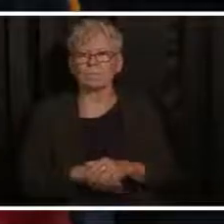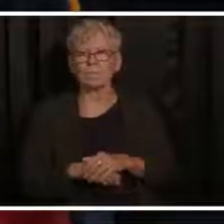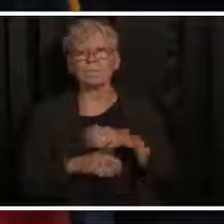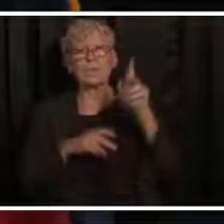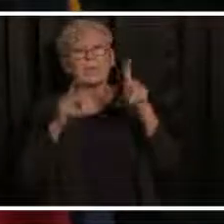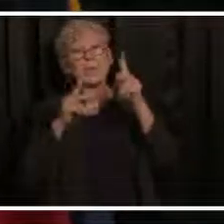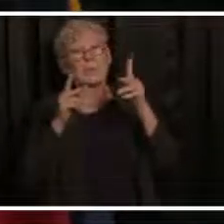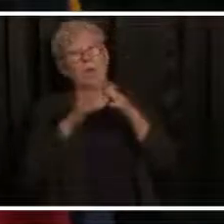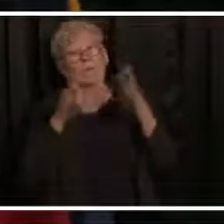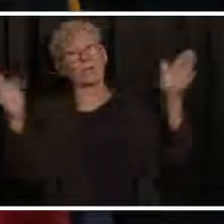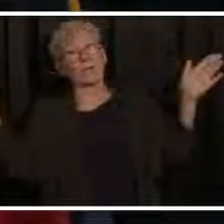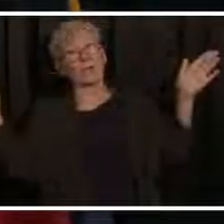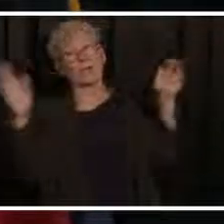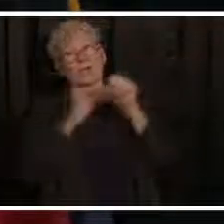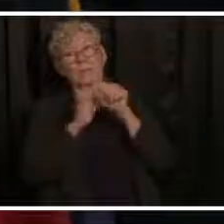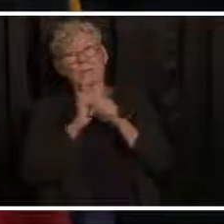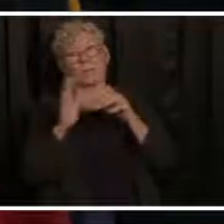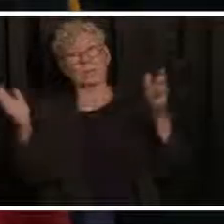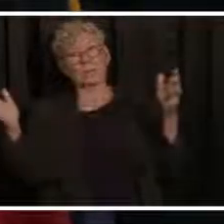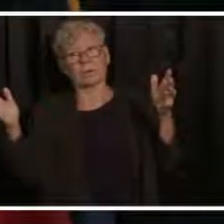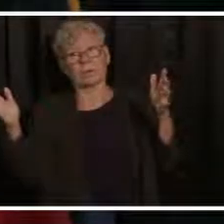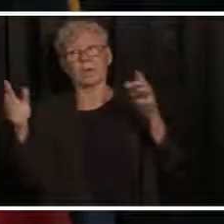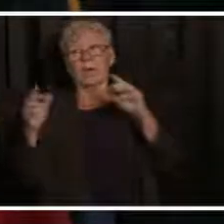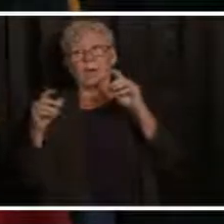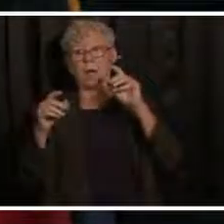federal unemployment benefits providing unemployed people. Uh